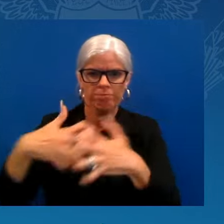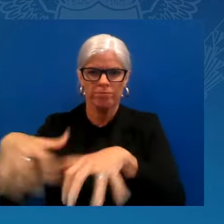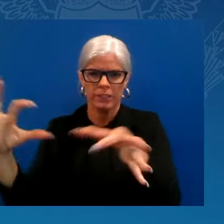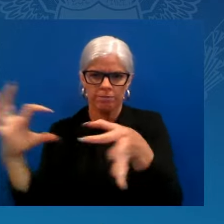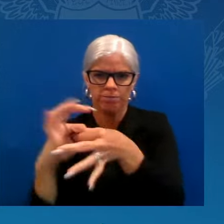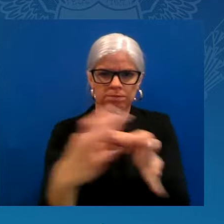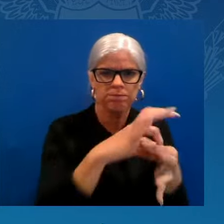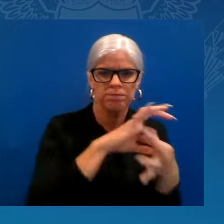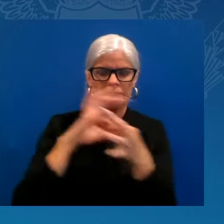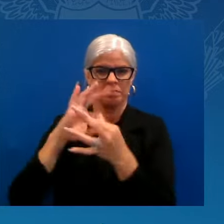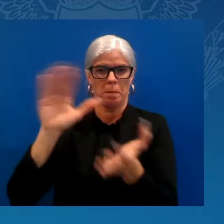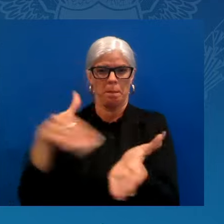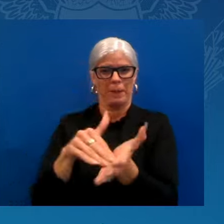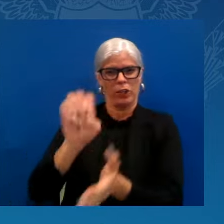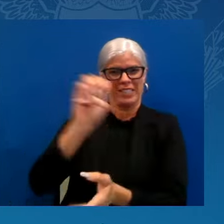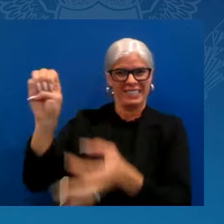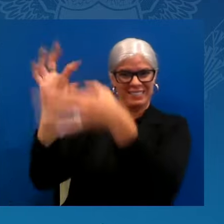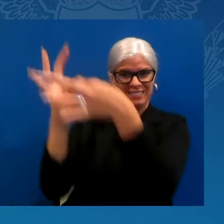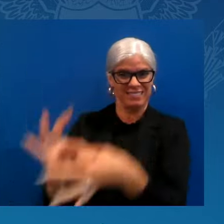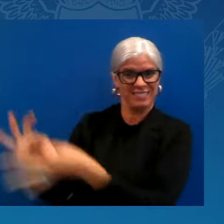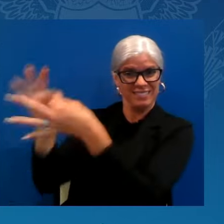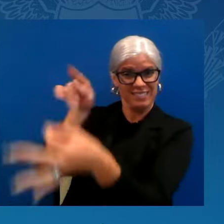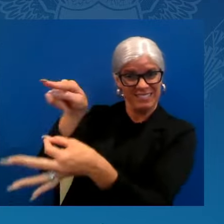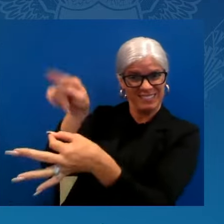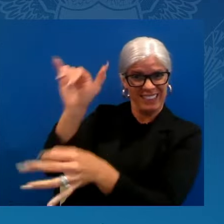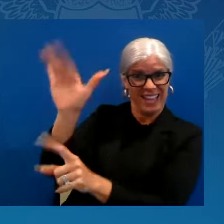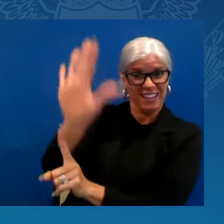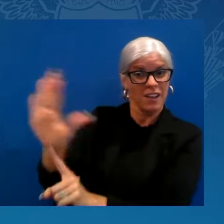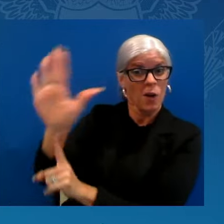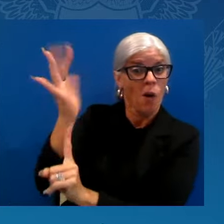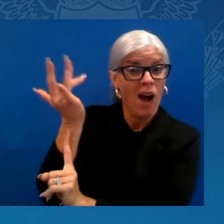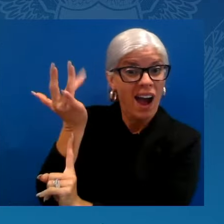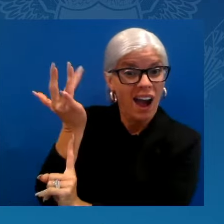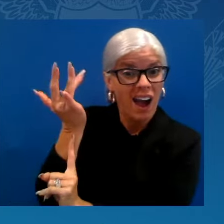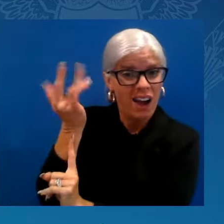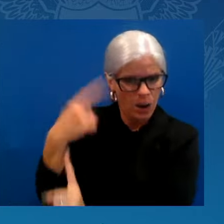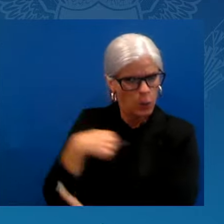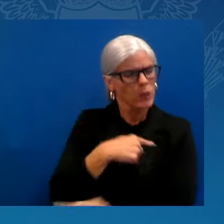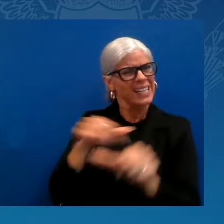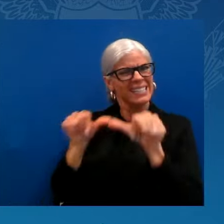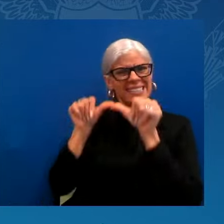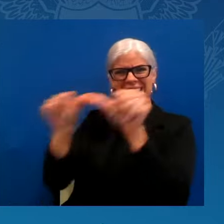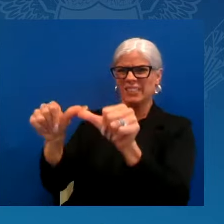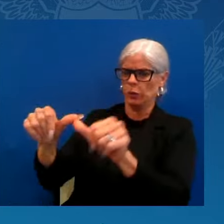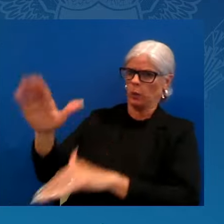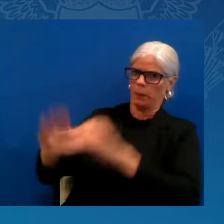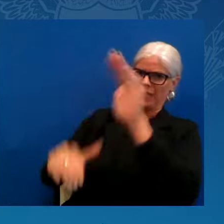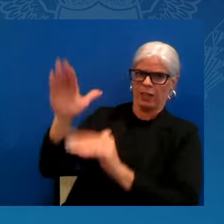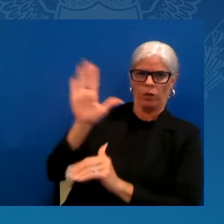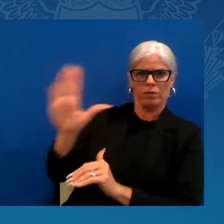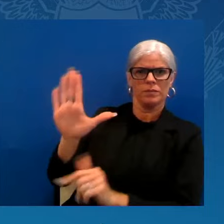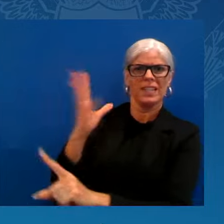peace treaties with Egypt and Jordan and on Israel's historic agreements